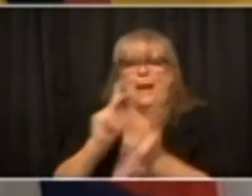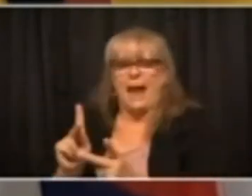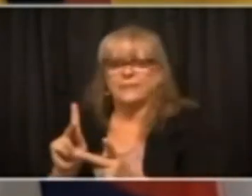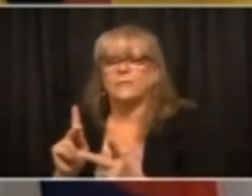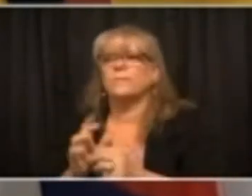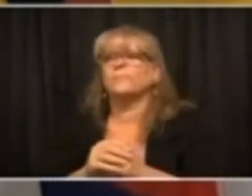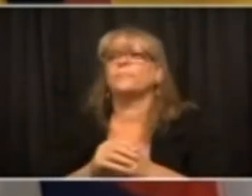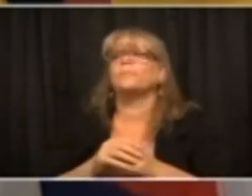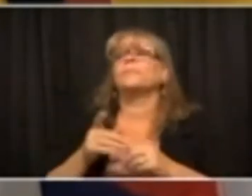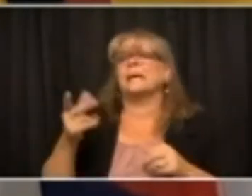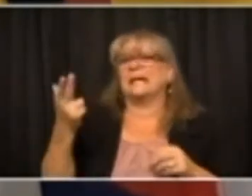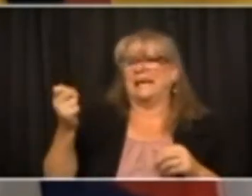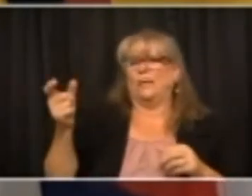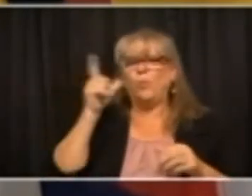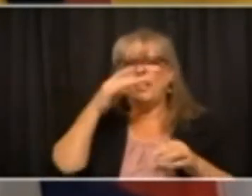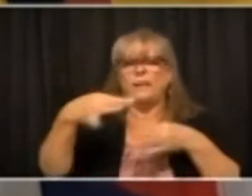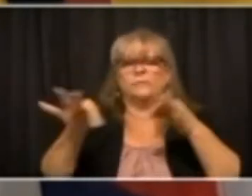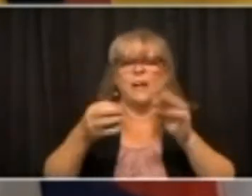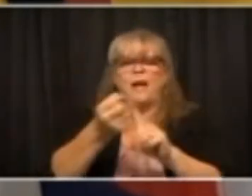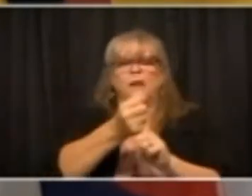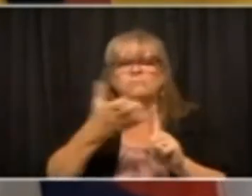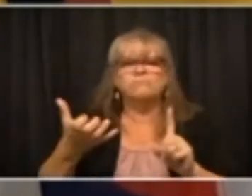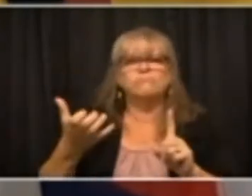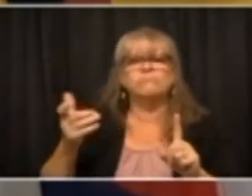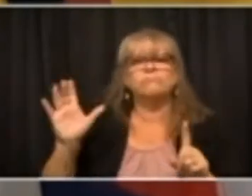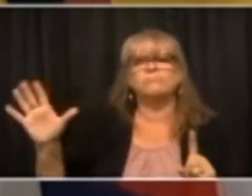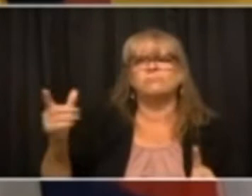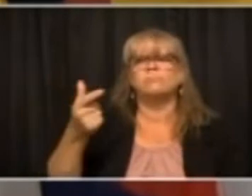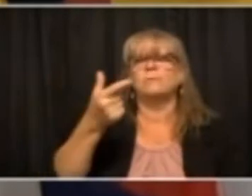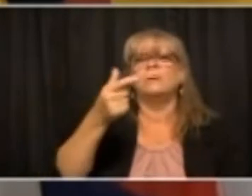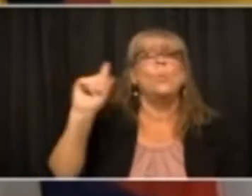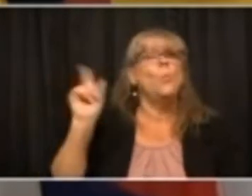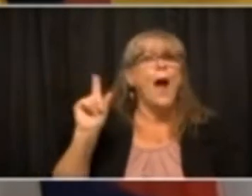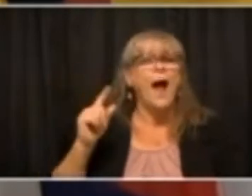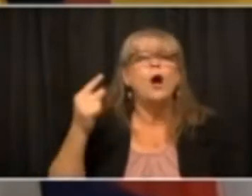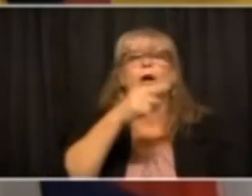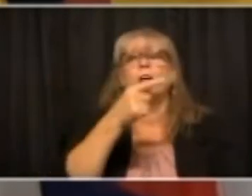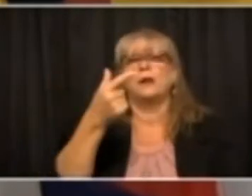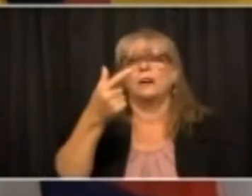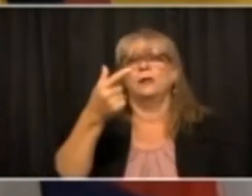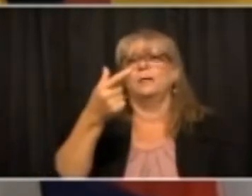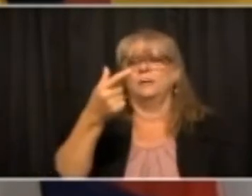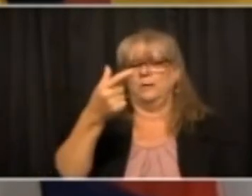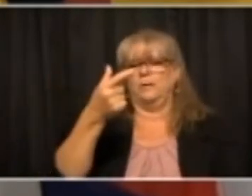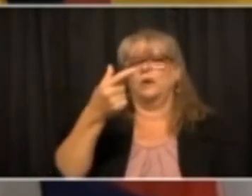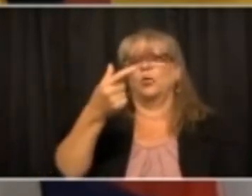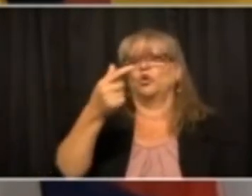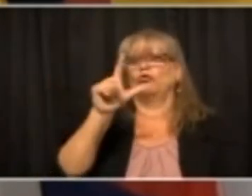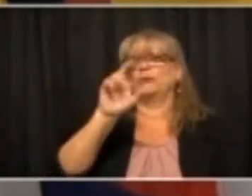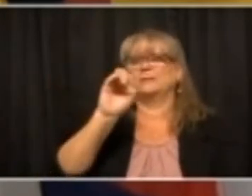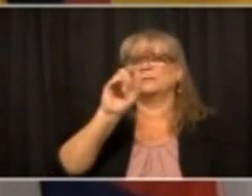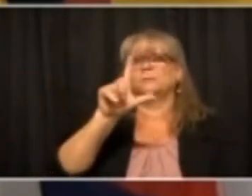fire in the time of the pandemic i also am grateful to the colorado department of public health and